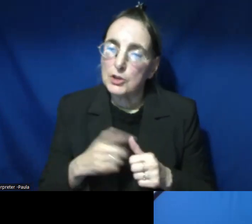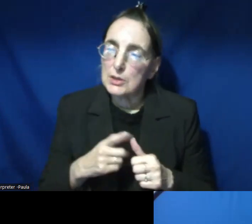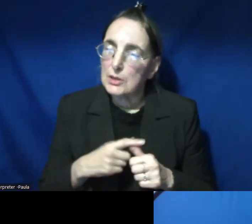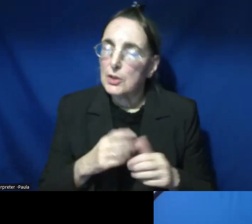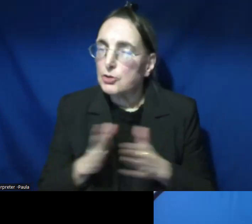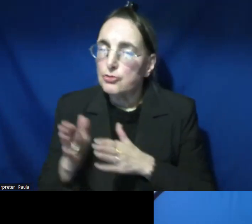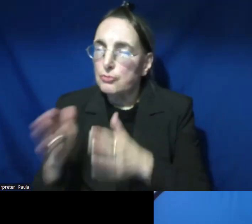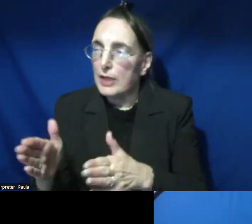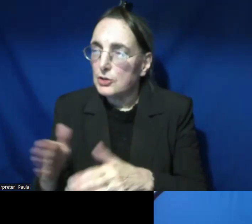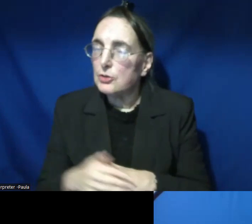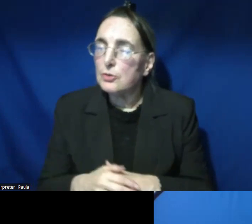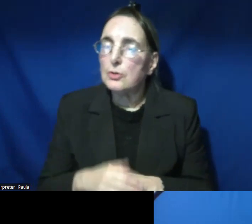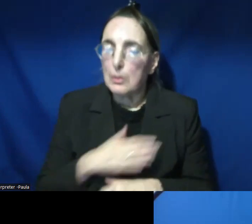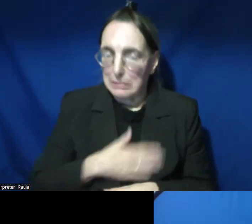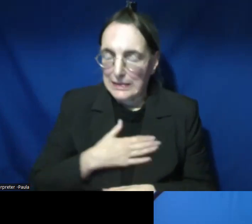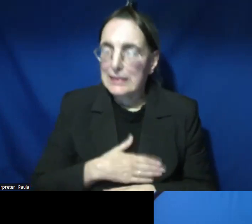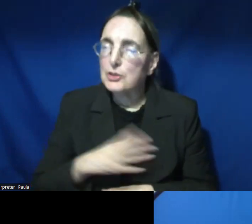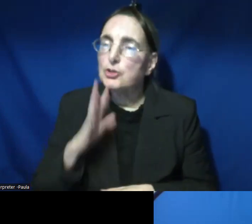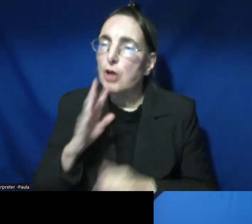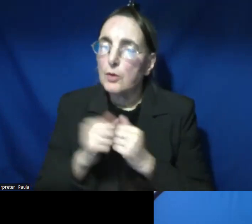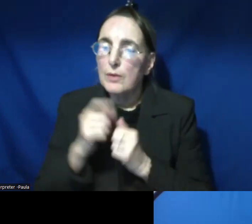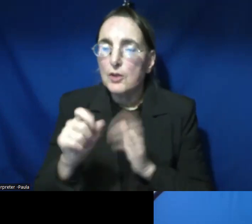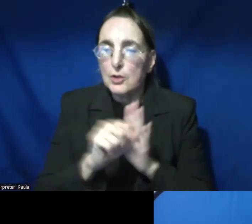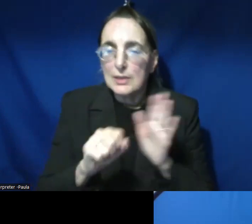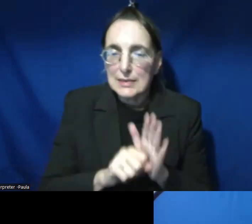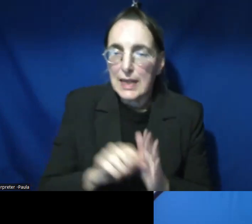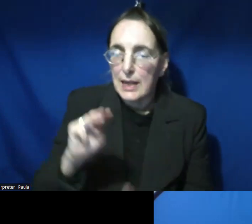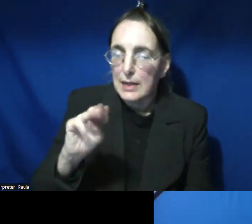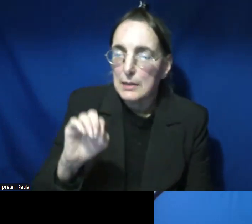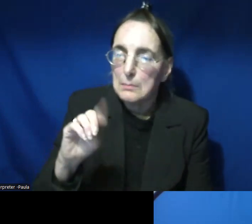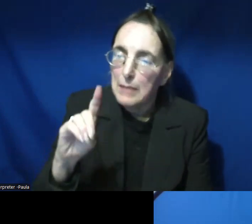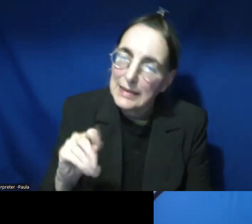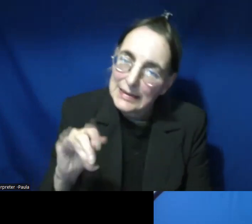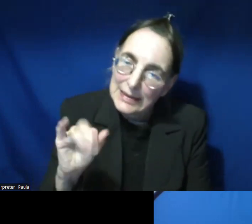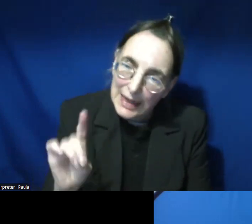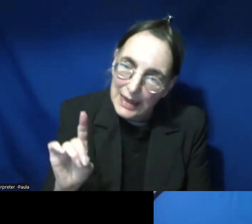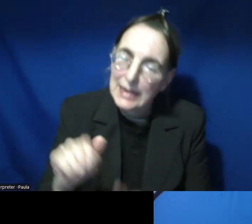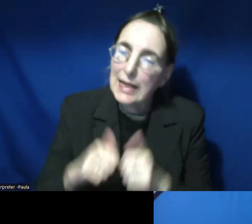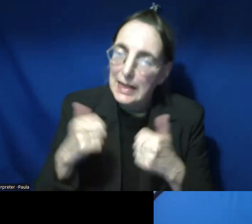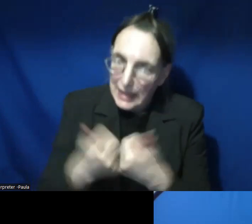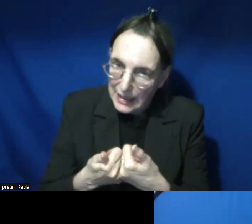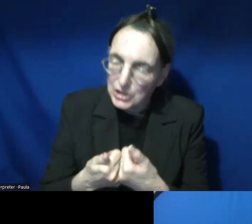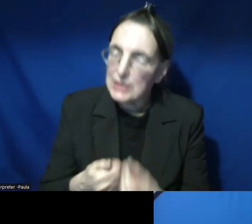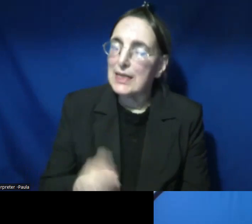with your state Medicaid agency and go directly to them, and particularly to